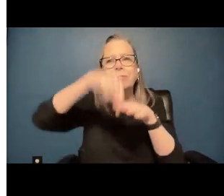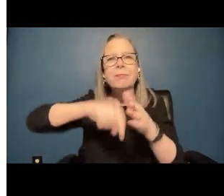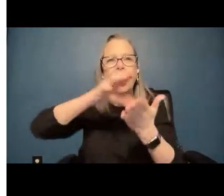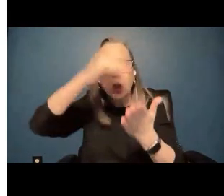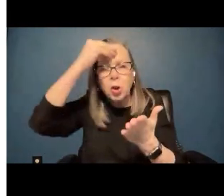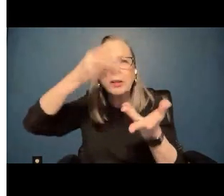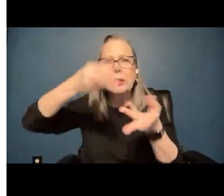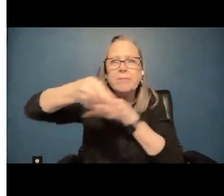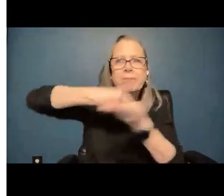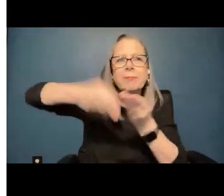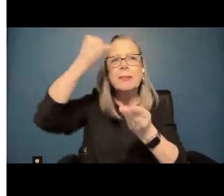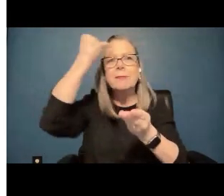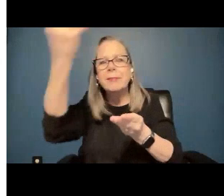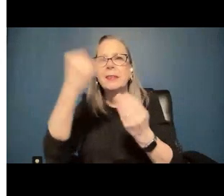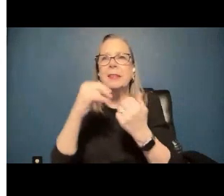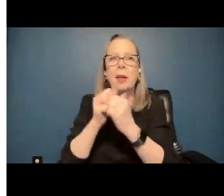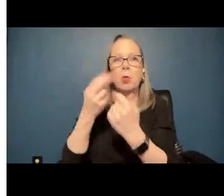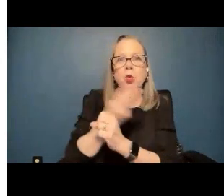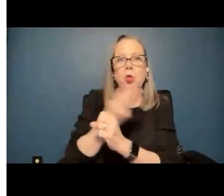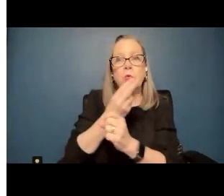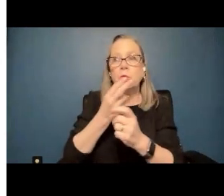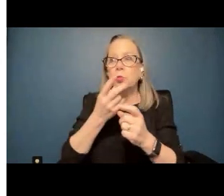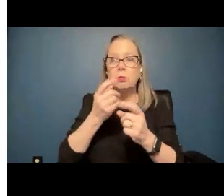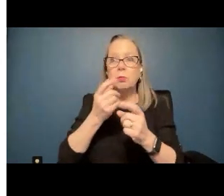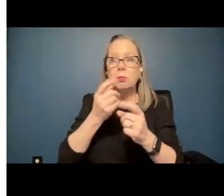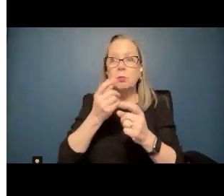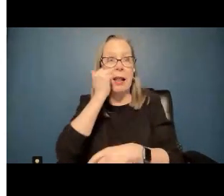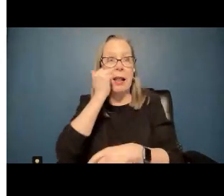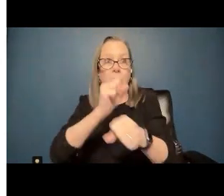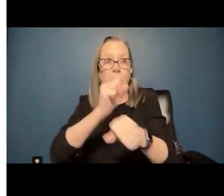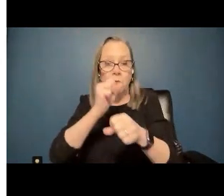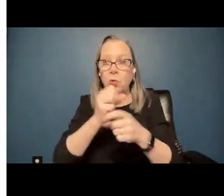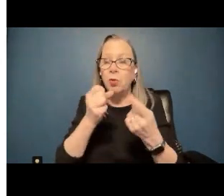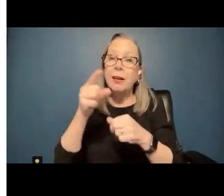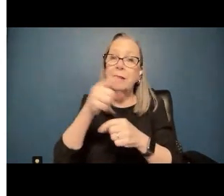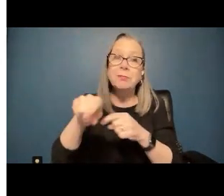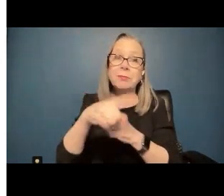on the issues that are most important to all of you, like data, which is not what I'm sure it brings you all here today.